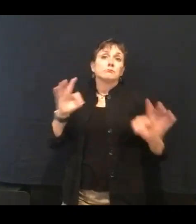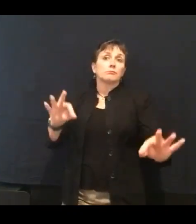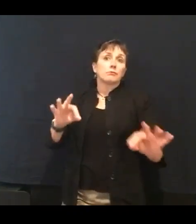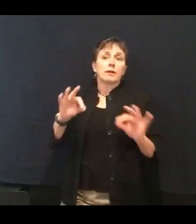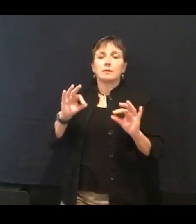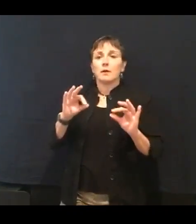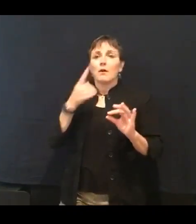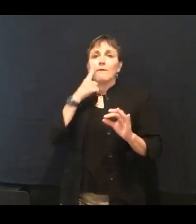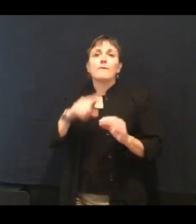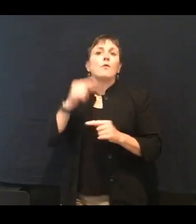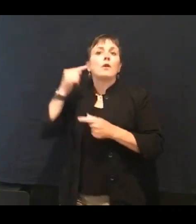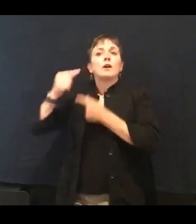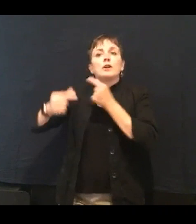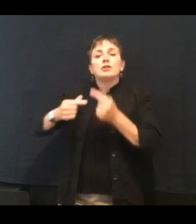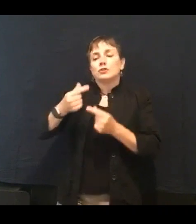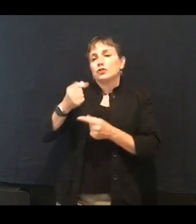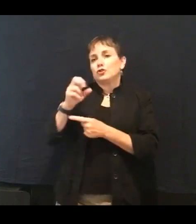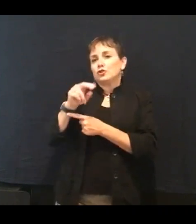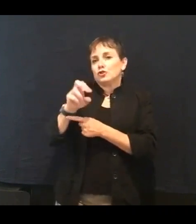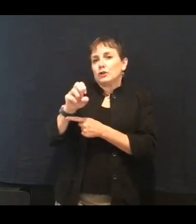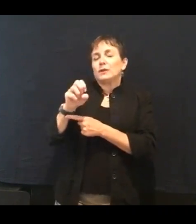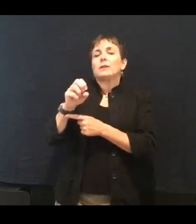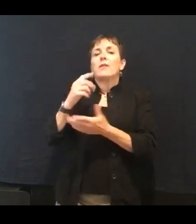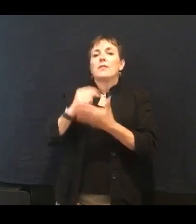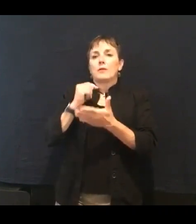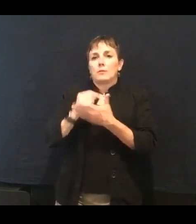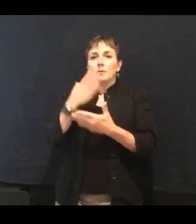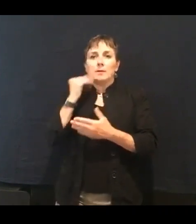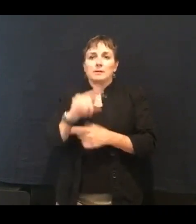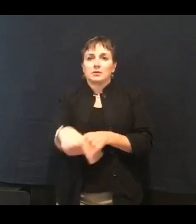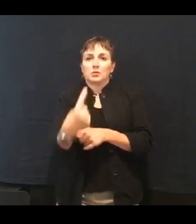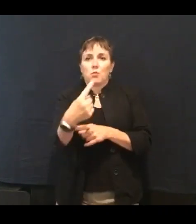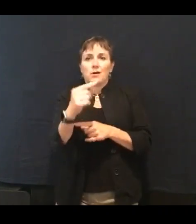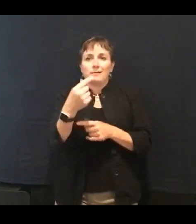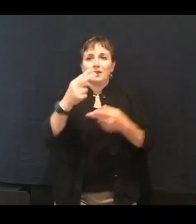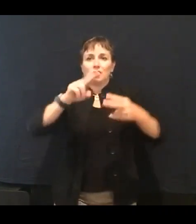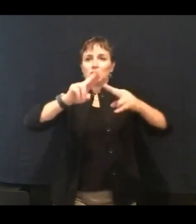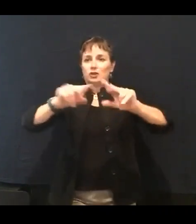as it's driven by single genetic mutations. Gene therapy is